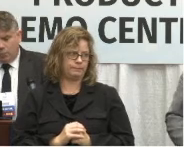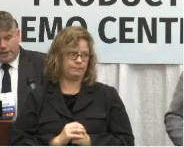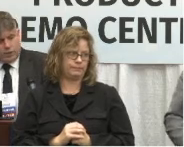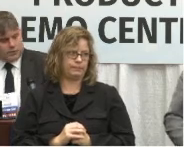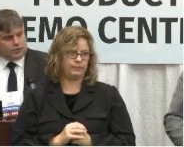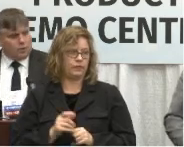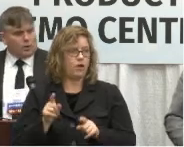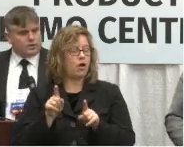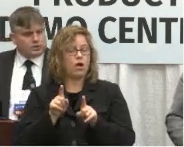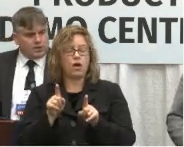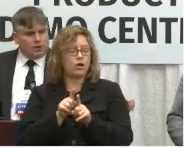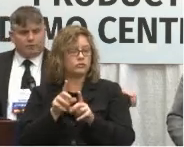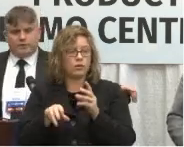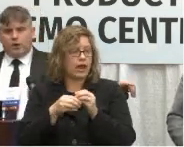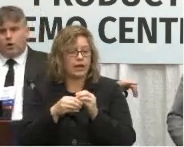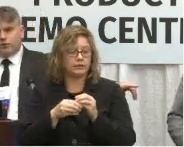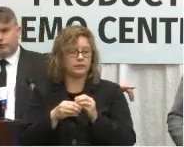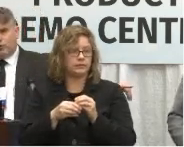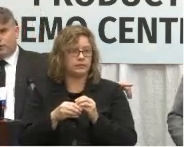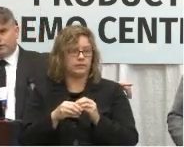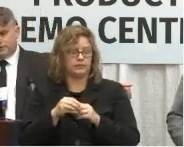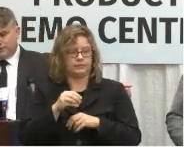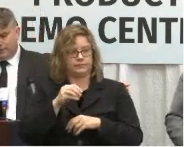We can also shut off the autofocus